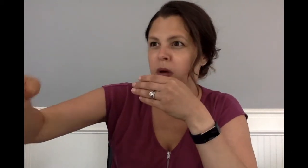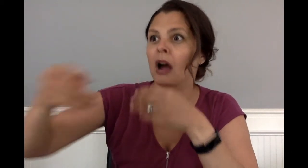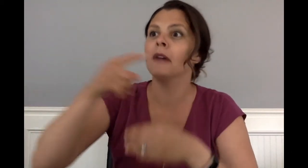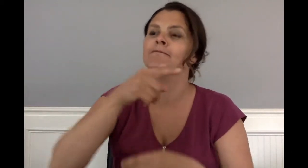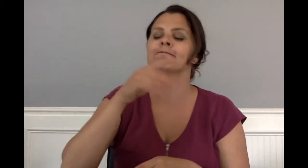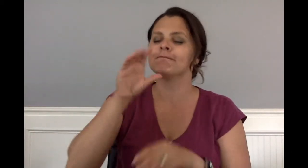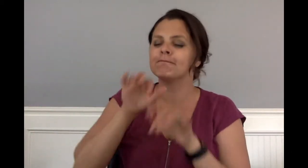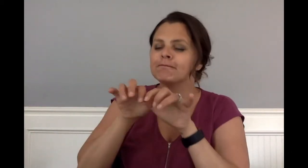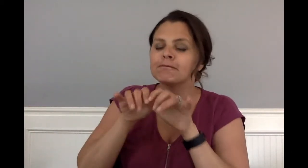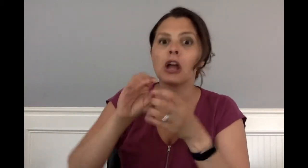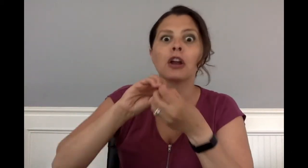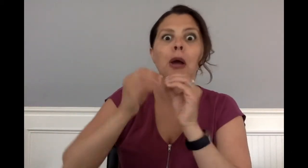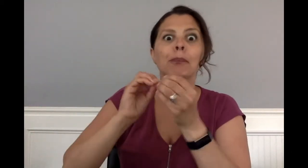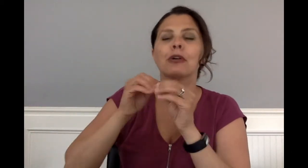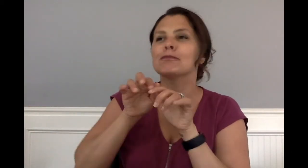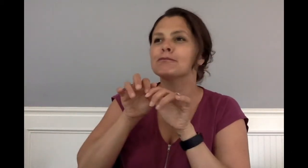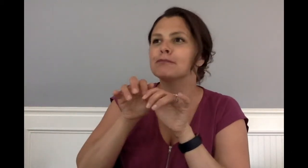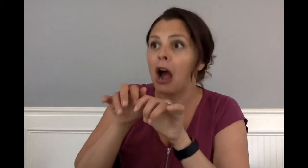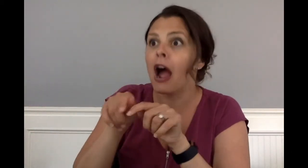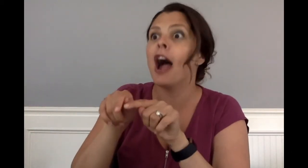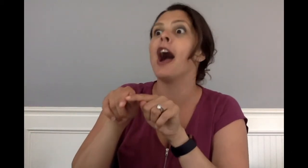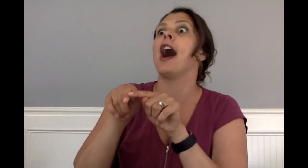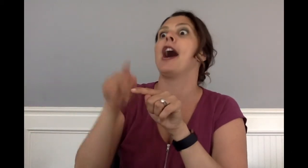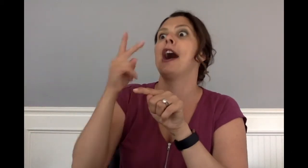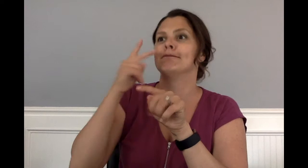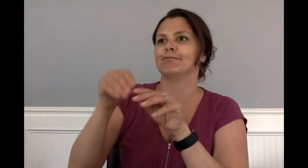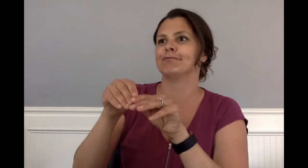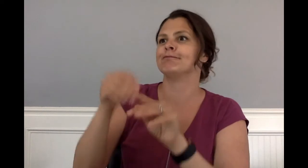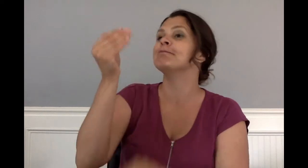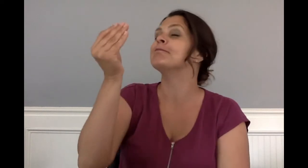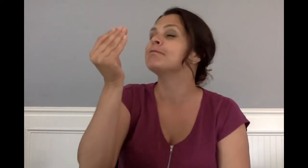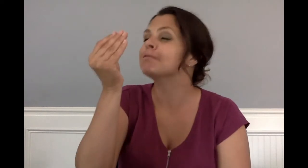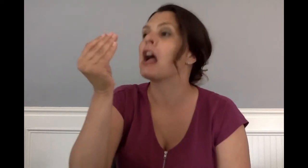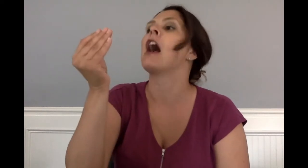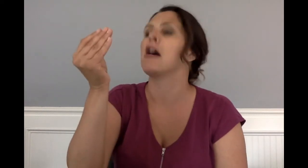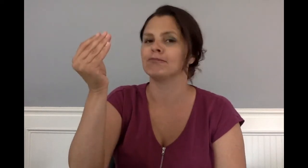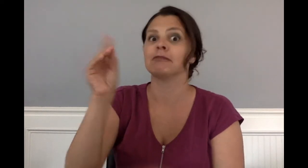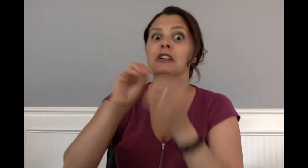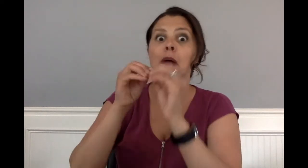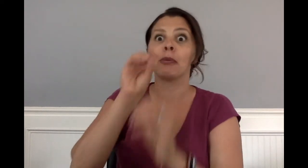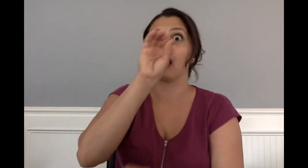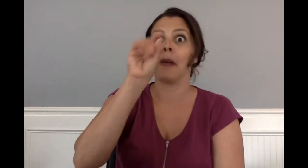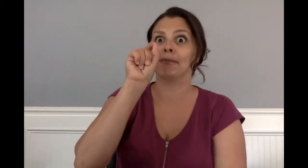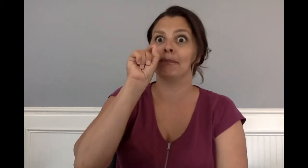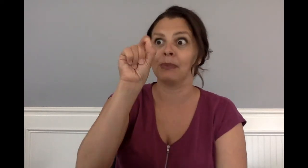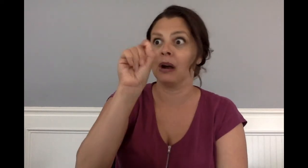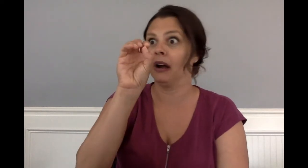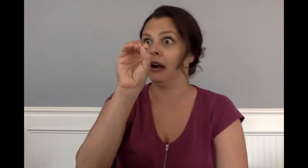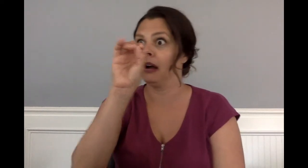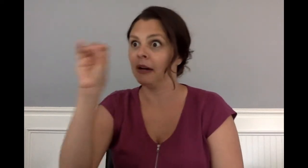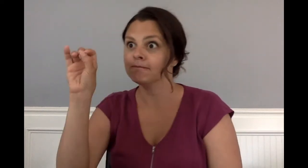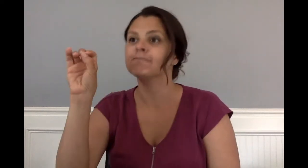“Once you find the book you will find its Dewey decimal number—a number”—